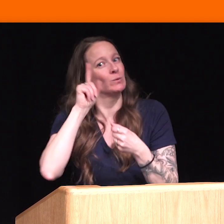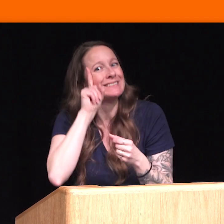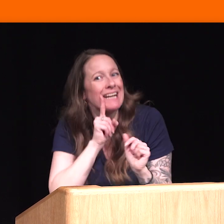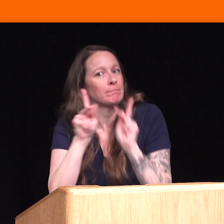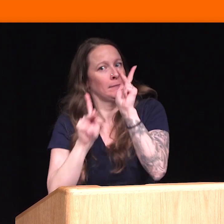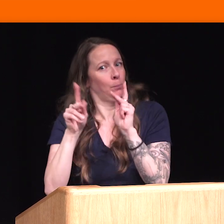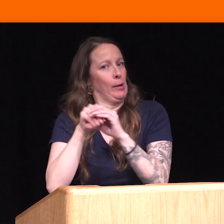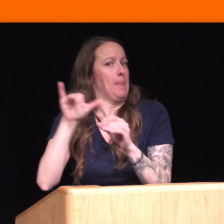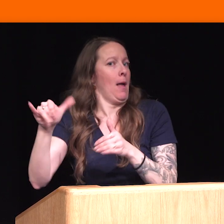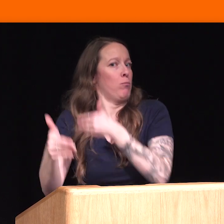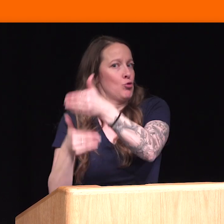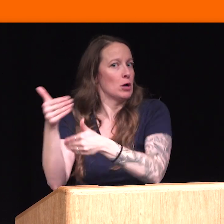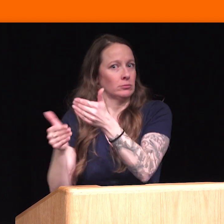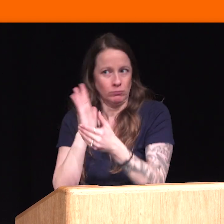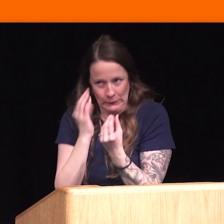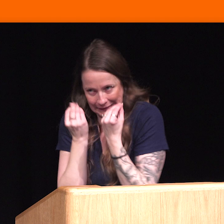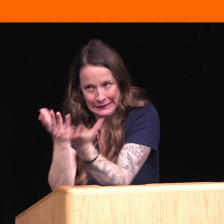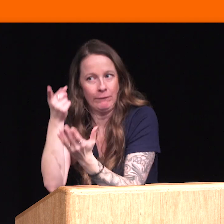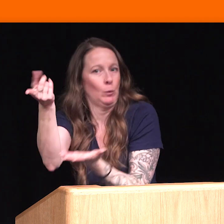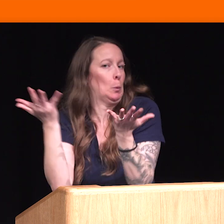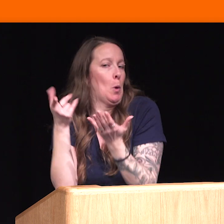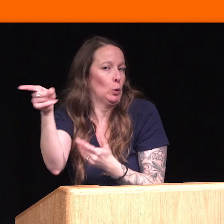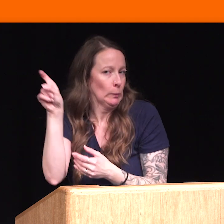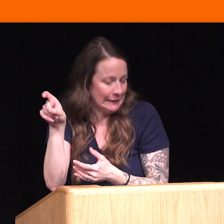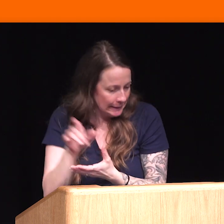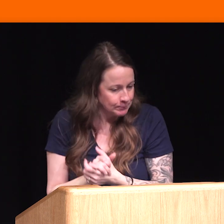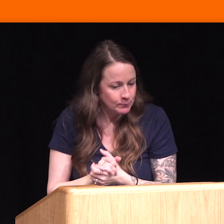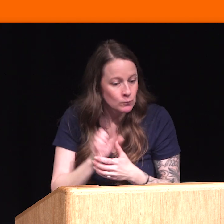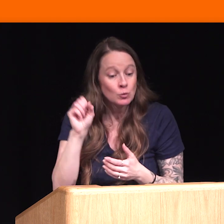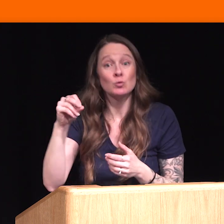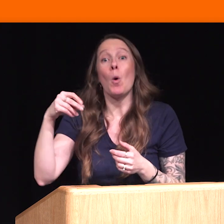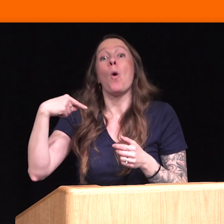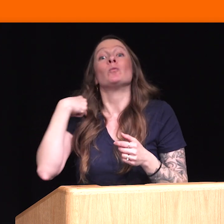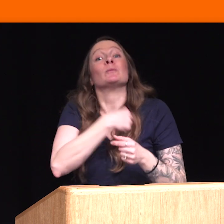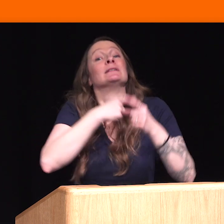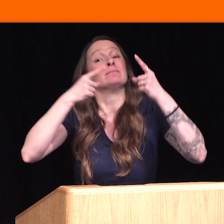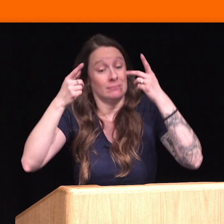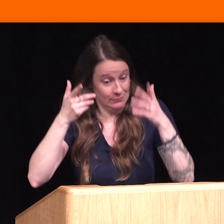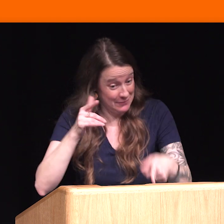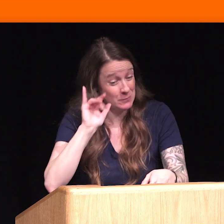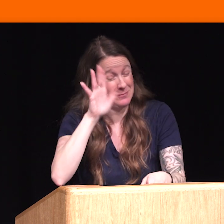And we needed to include Deaf people in that process at every step of the way, at a higher level.